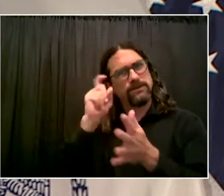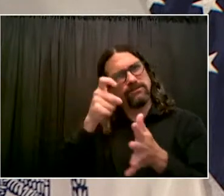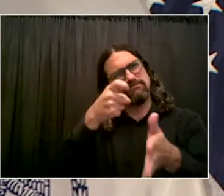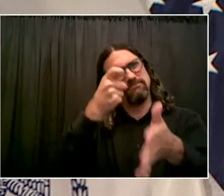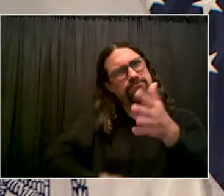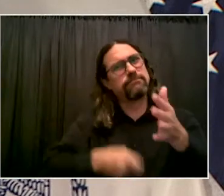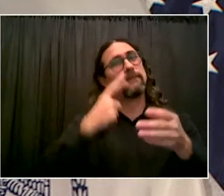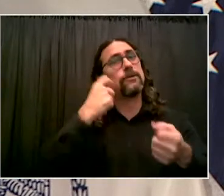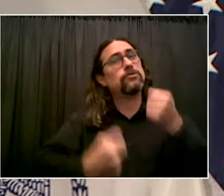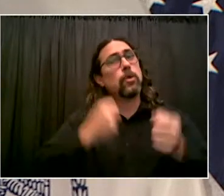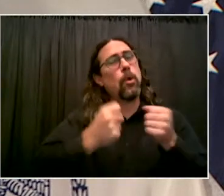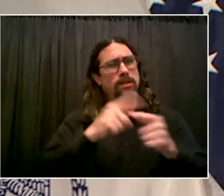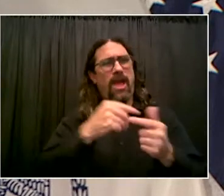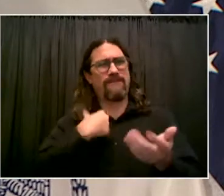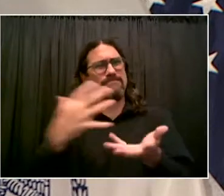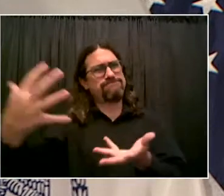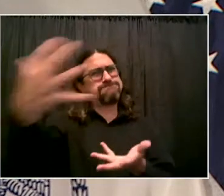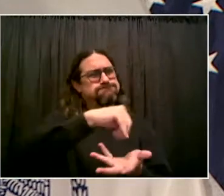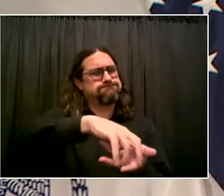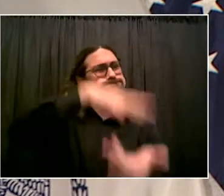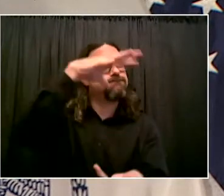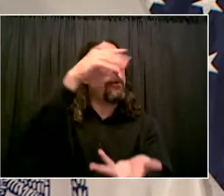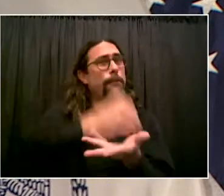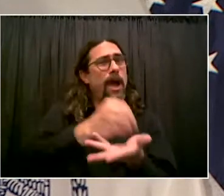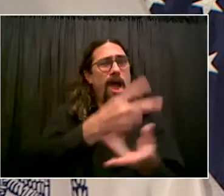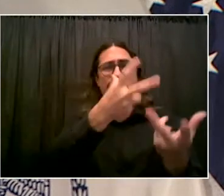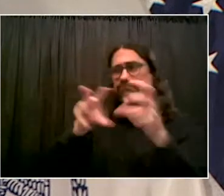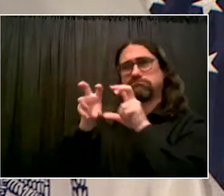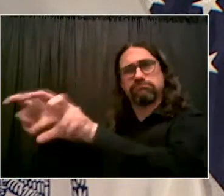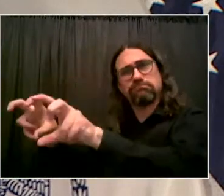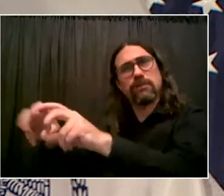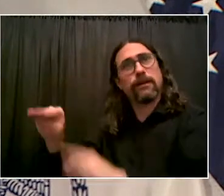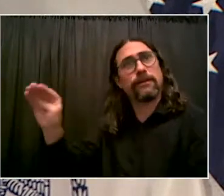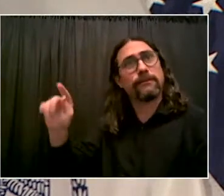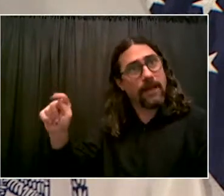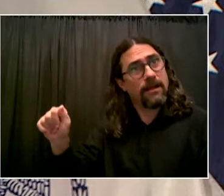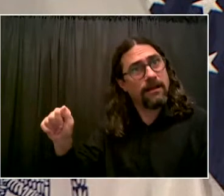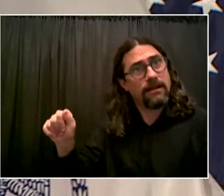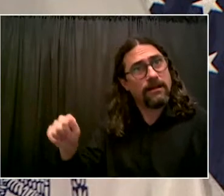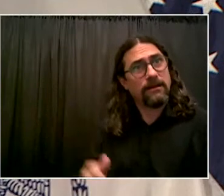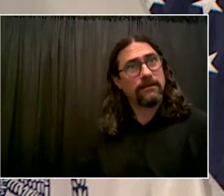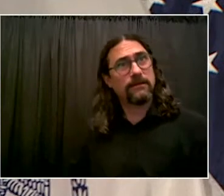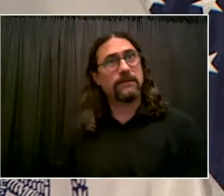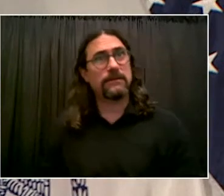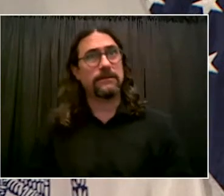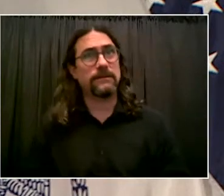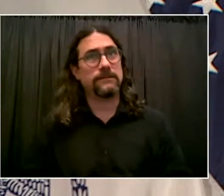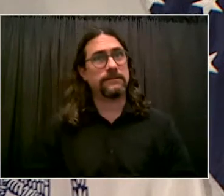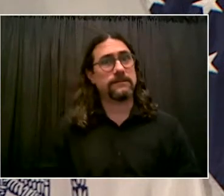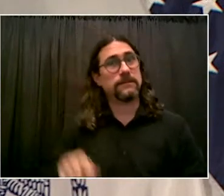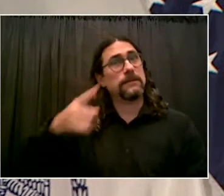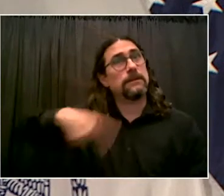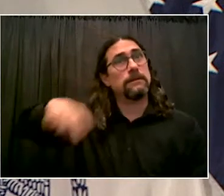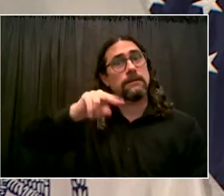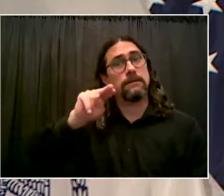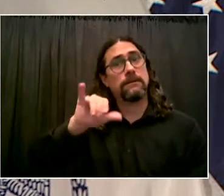PROBLEM, GET THIS REVENUE. I THINK WHEN THE